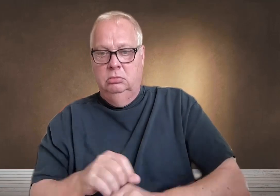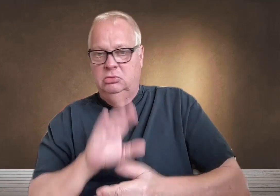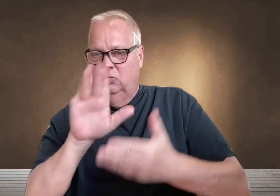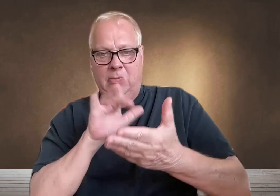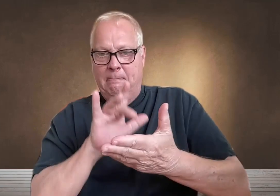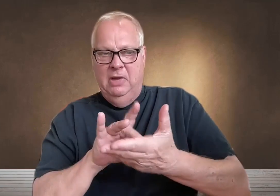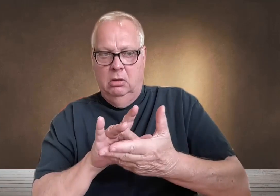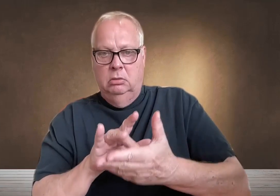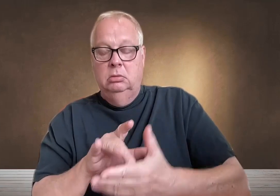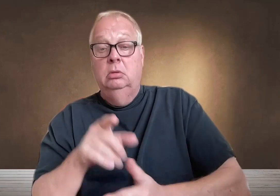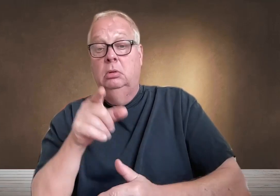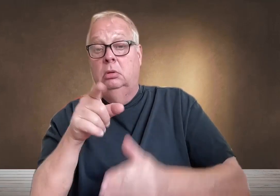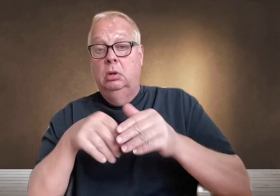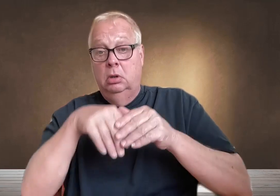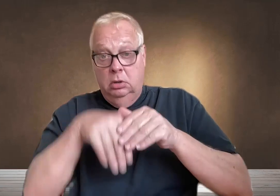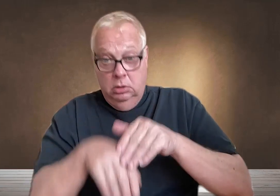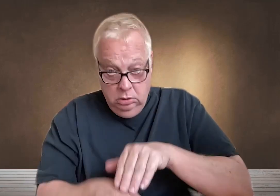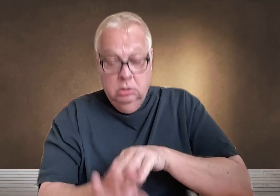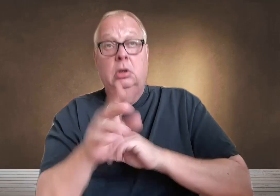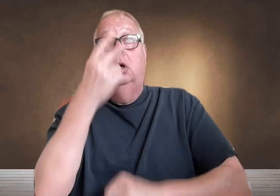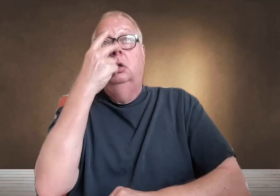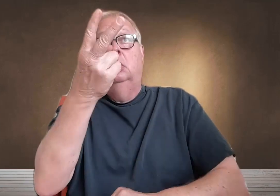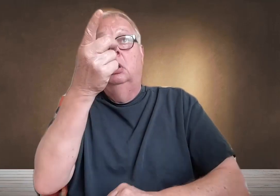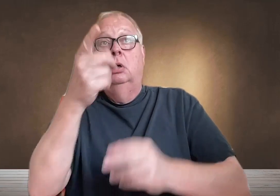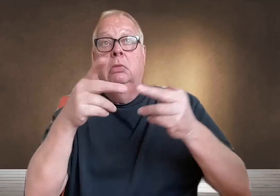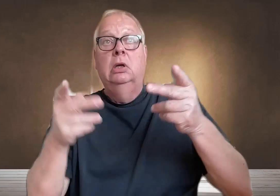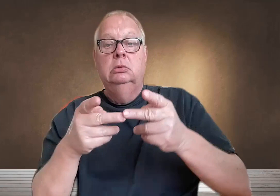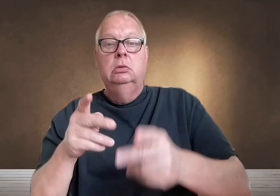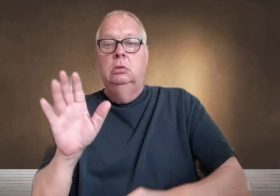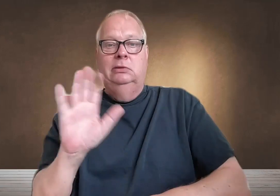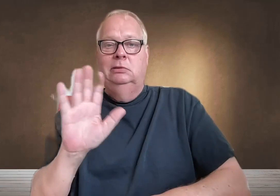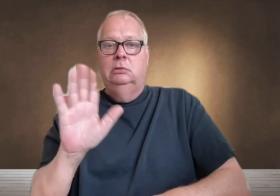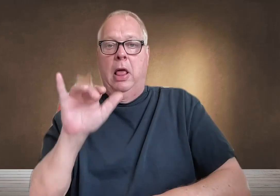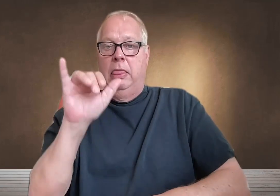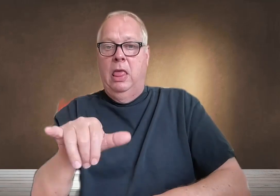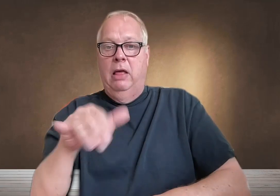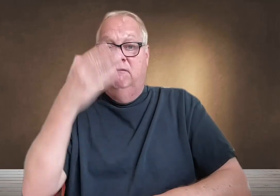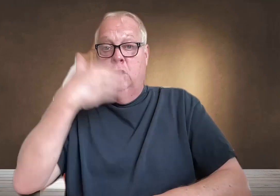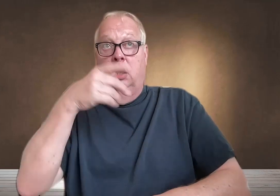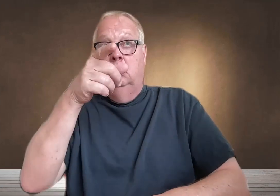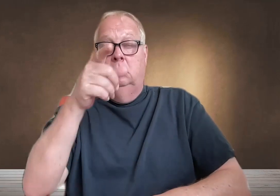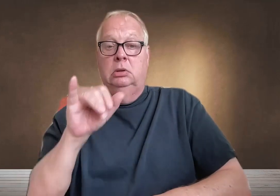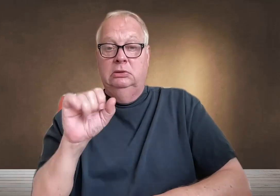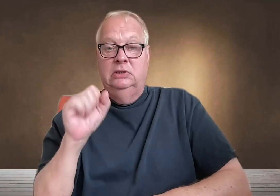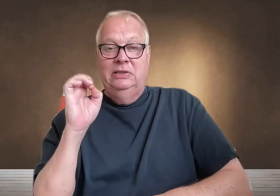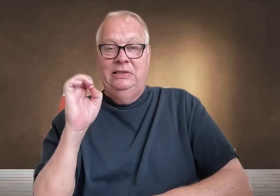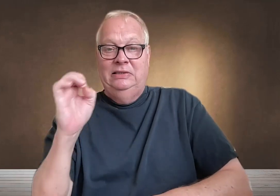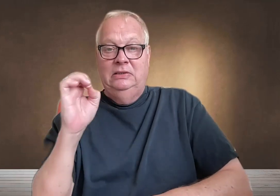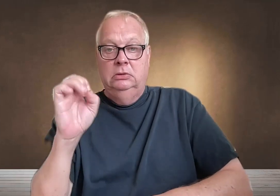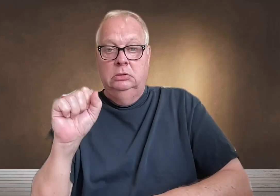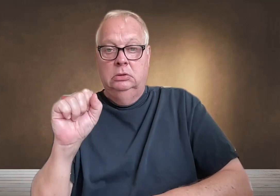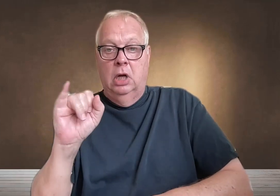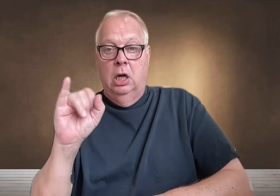you'll see the main entrance is on the East side of the building.